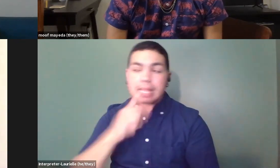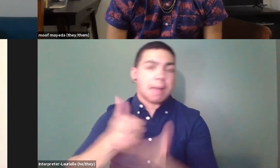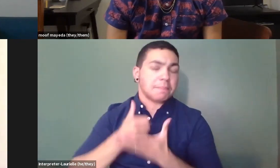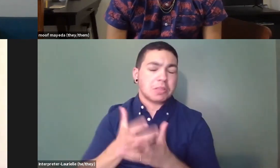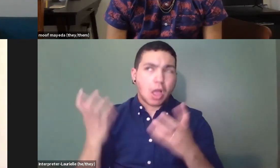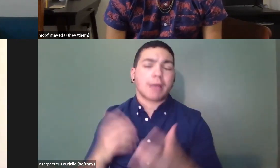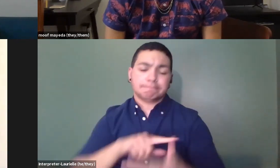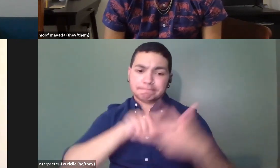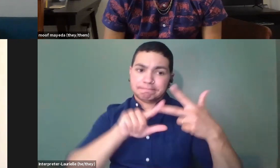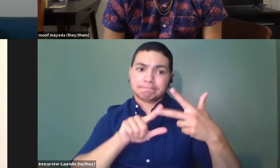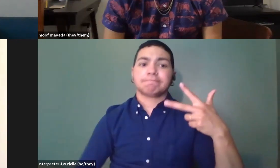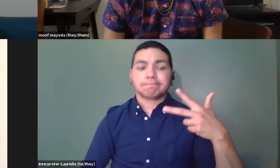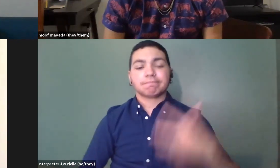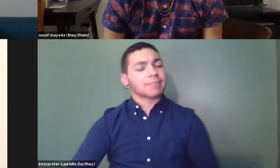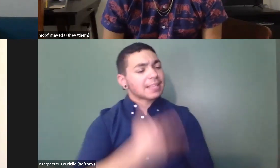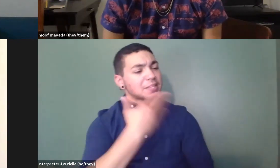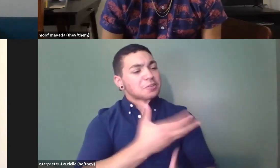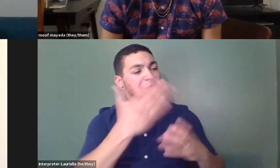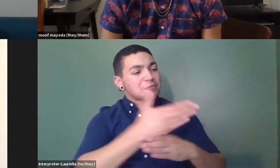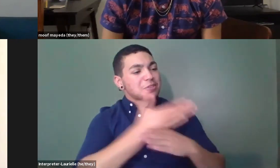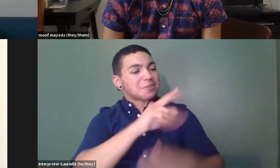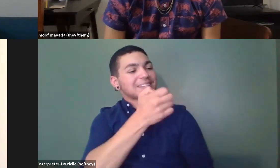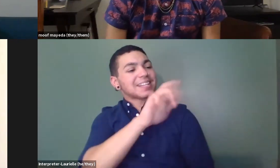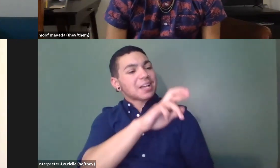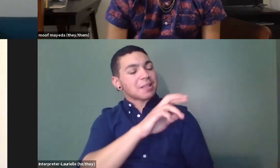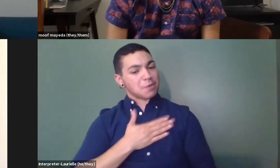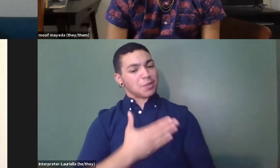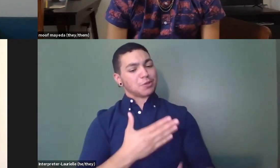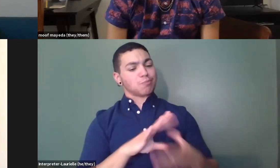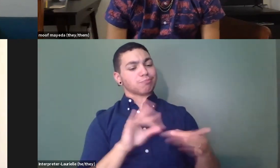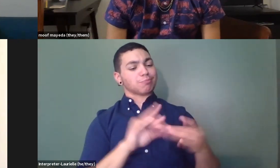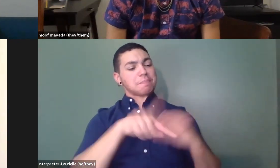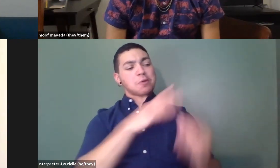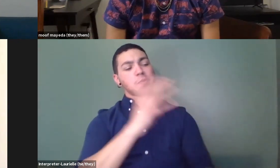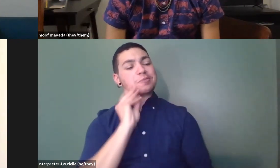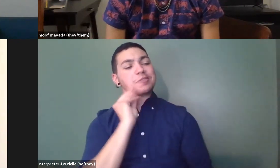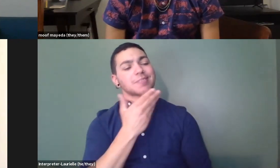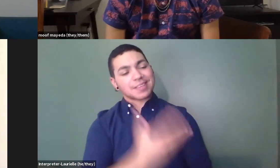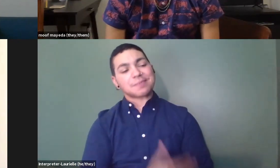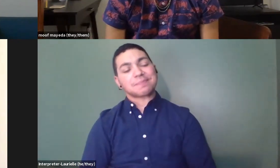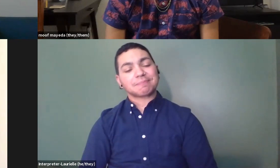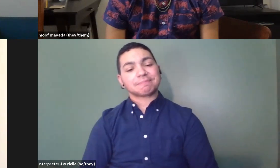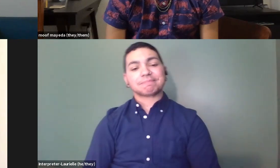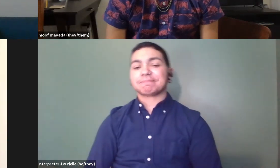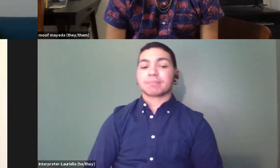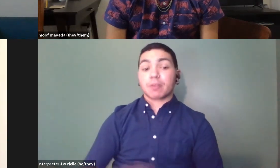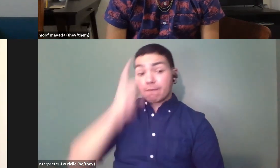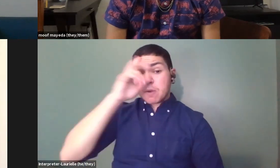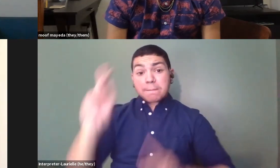mentioned centering the demands of Black trans leaders and the Black trans community.